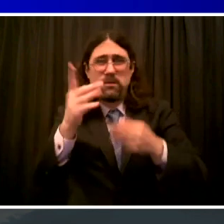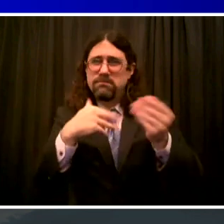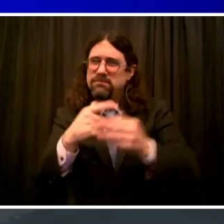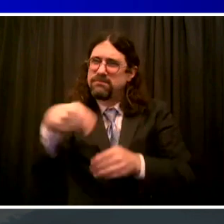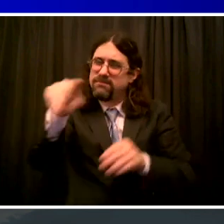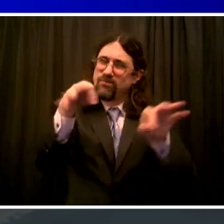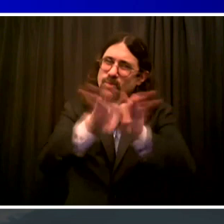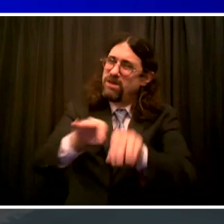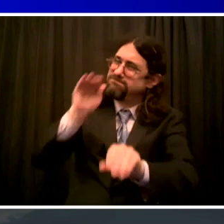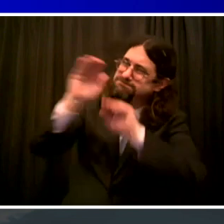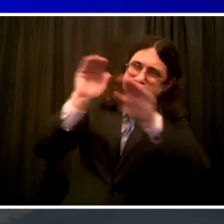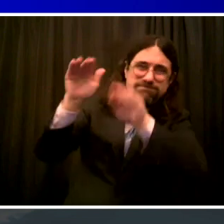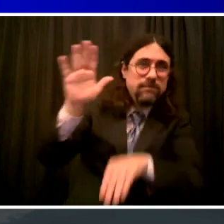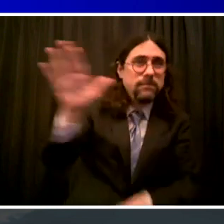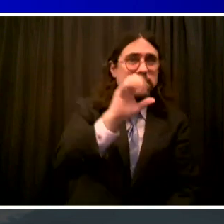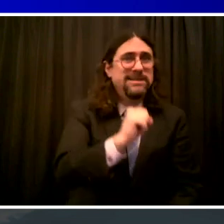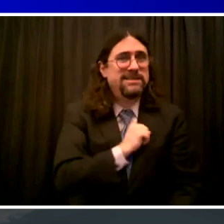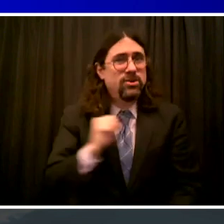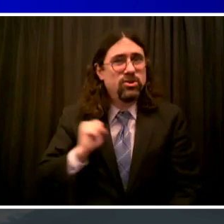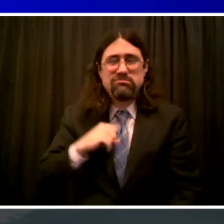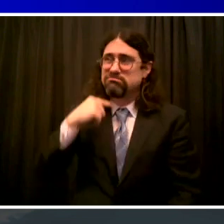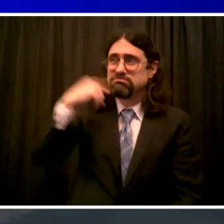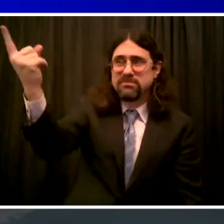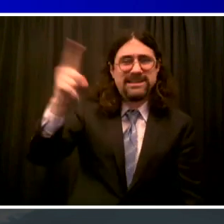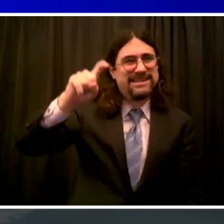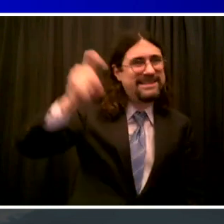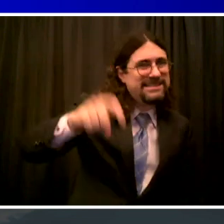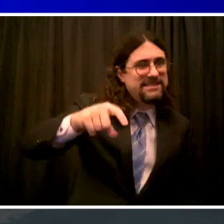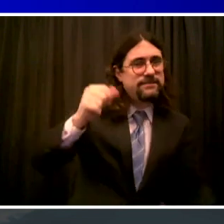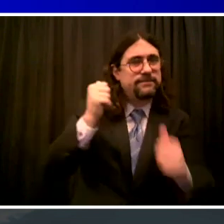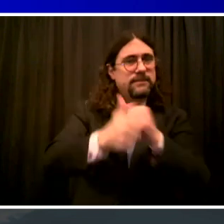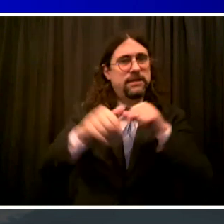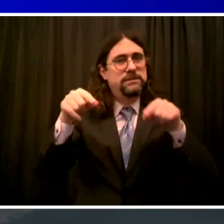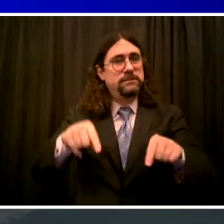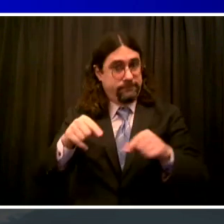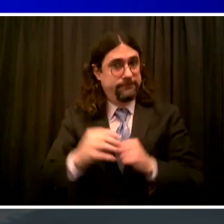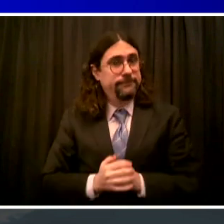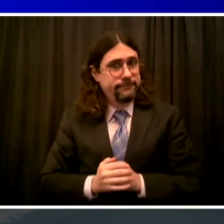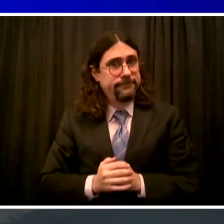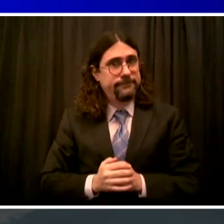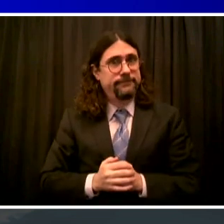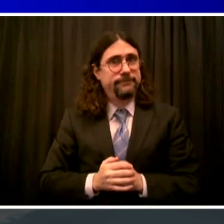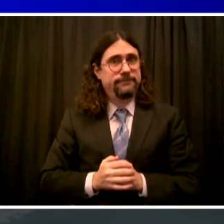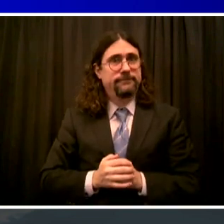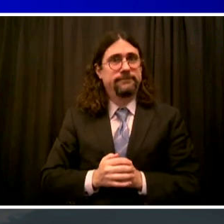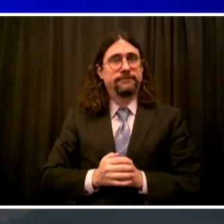SO MANY VOICES AND A CLEAR BIPARTISAN MESSAGE THAT THIS IS WHAT OUR NATION REALLY